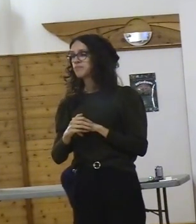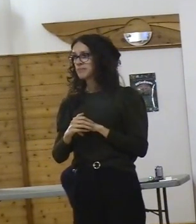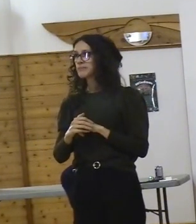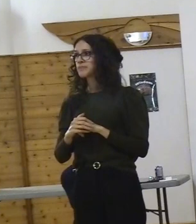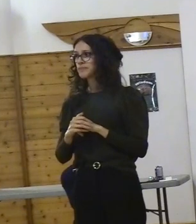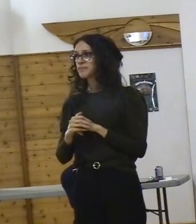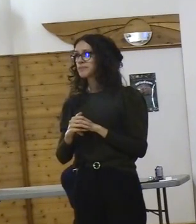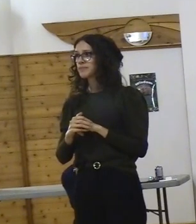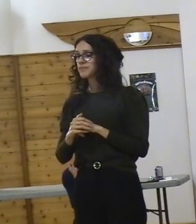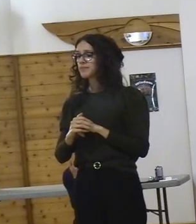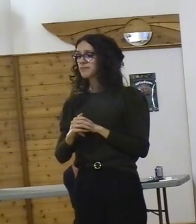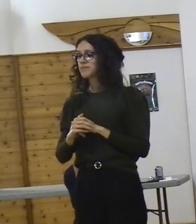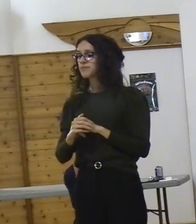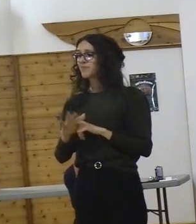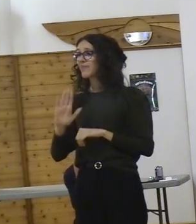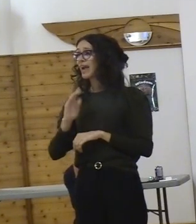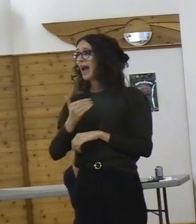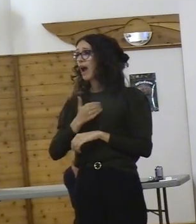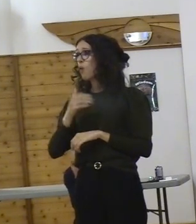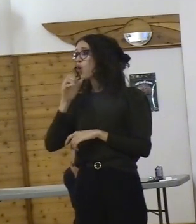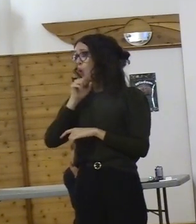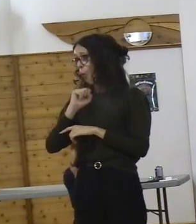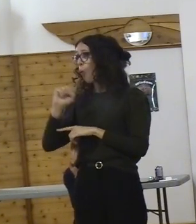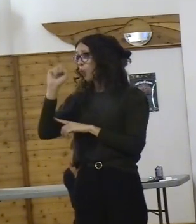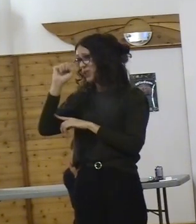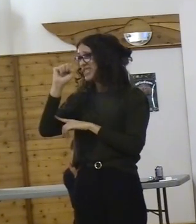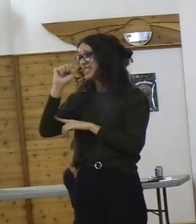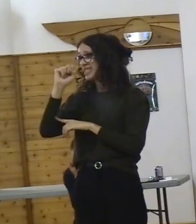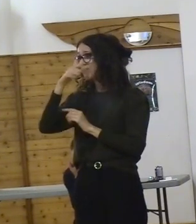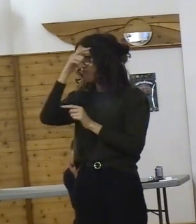He has mental issues.